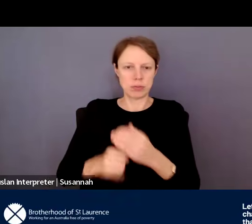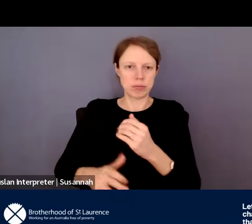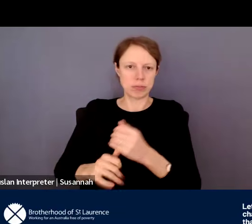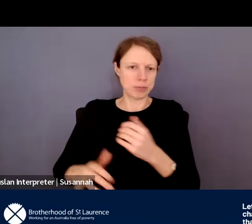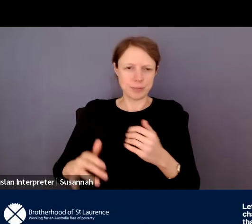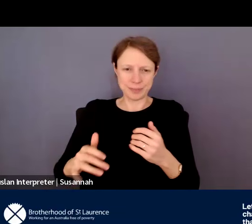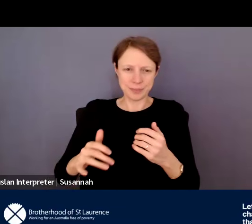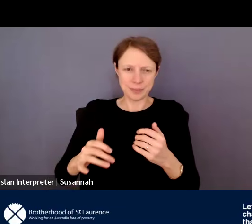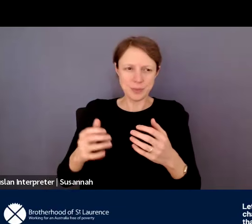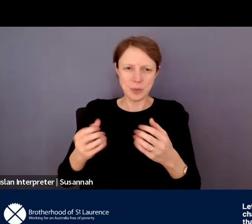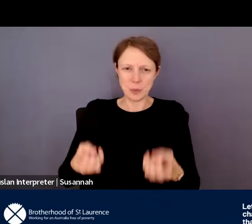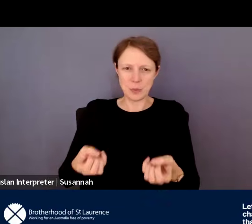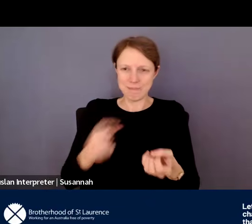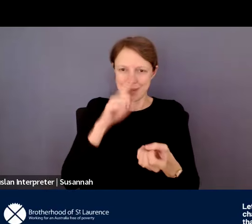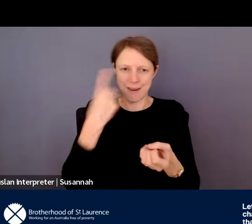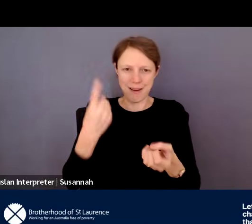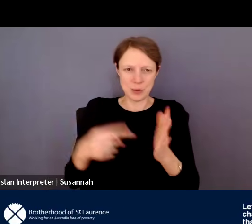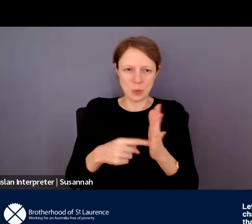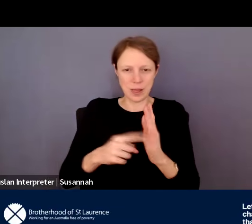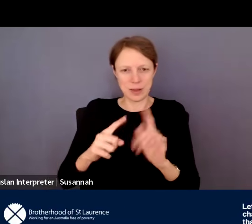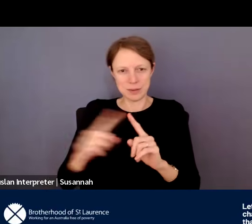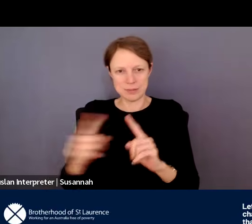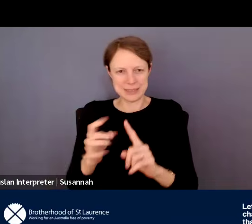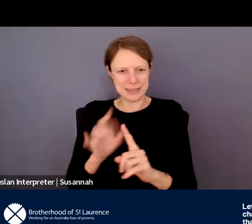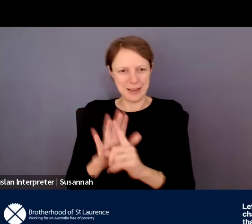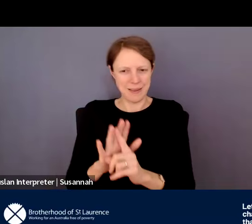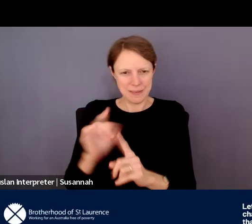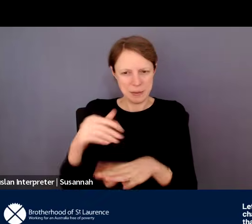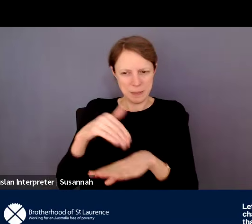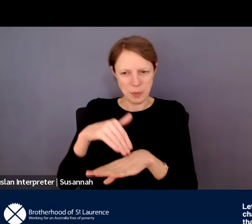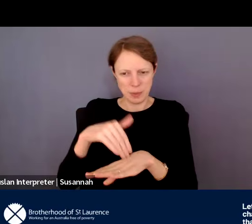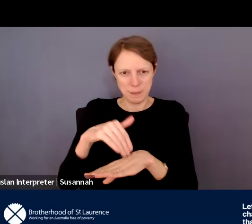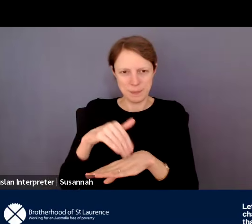problem but often there are all these other things that go around it, not the least of which is the